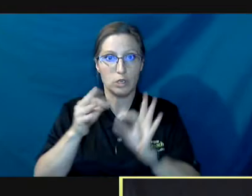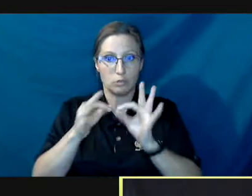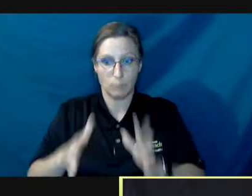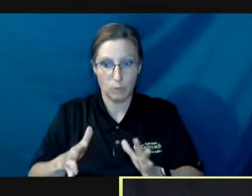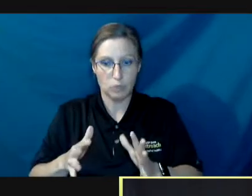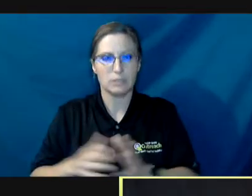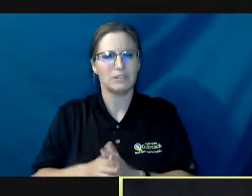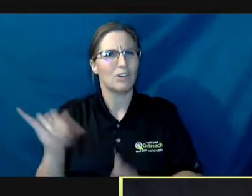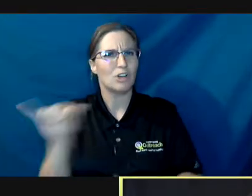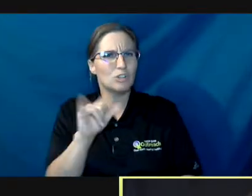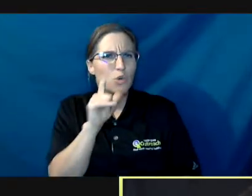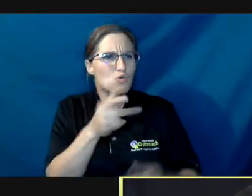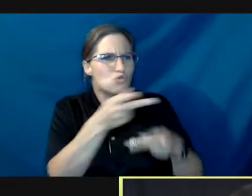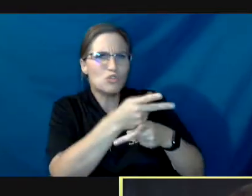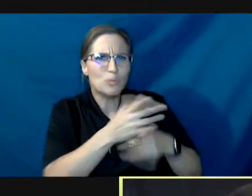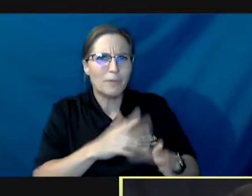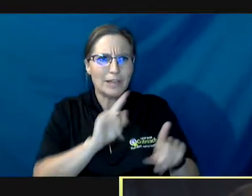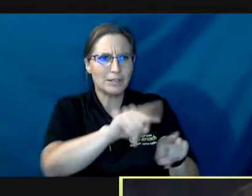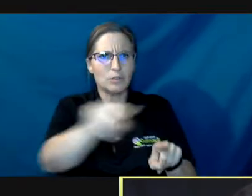who supervises them and why.